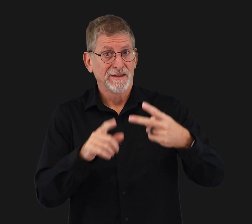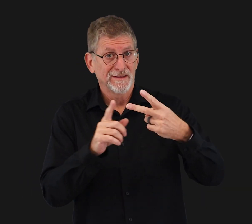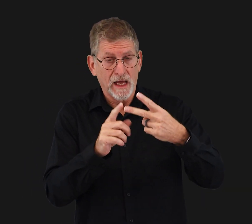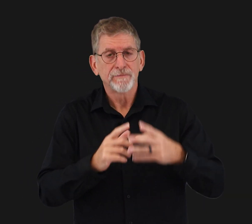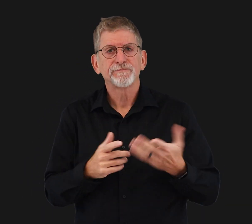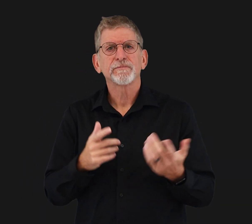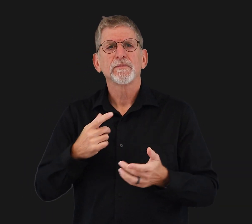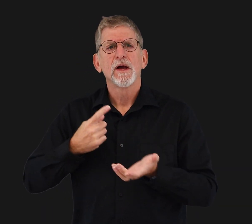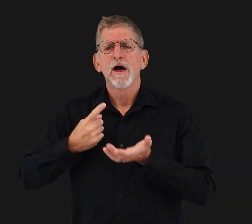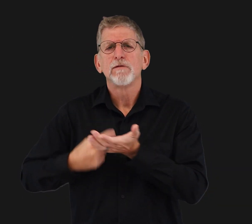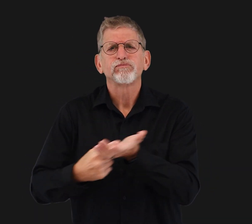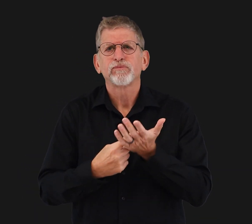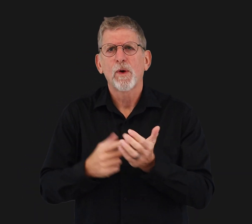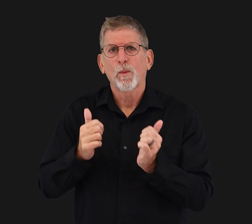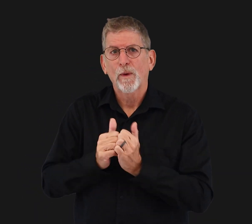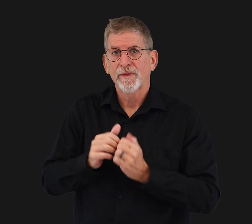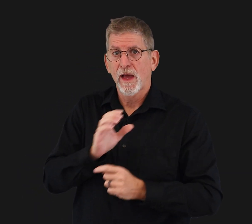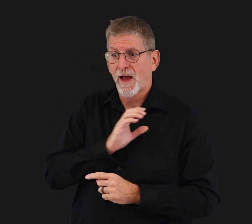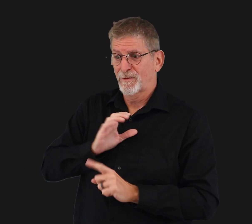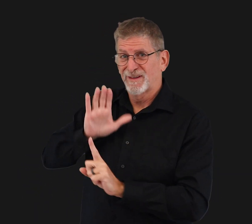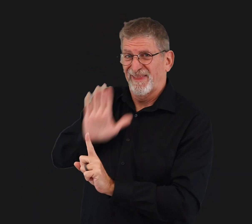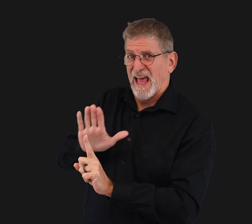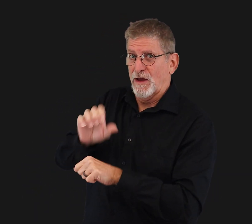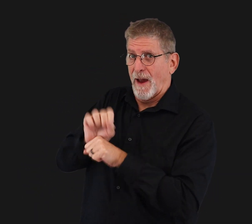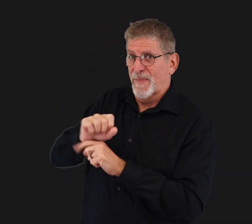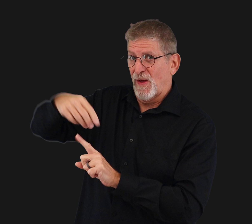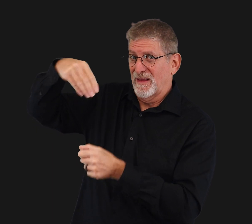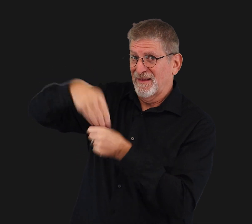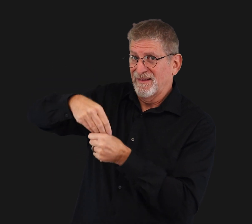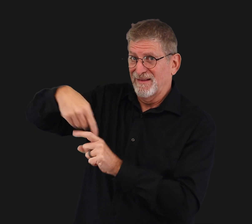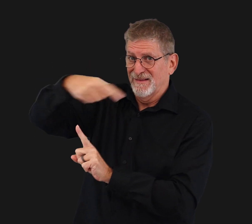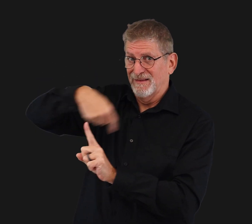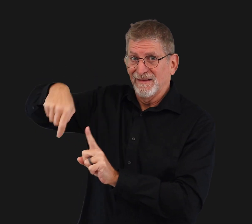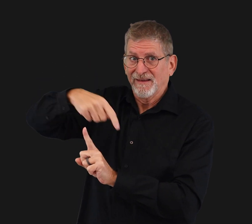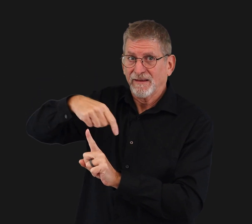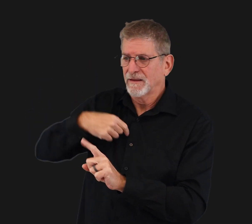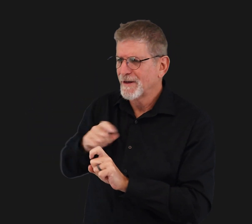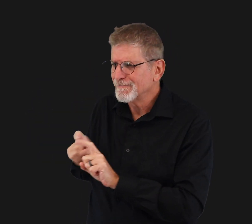Second, we consulted Commission employees.